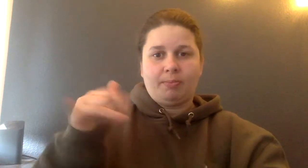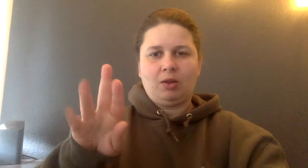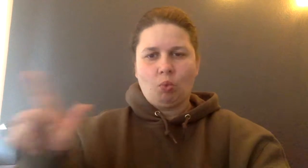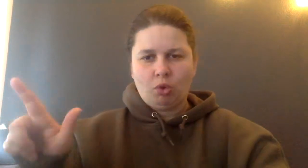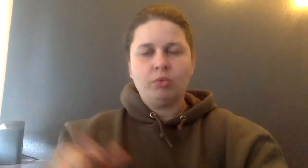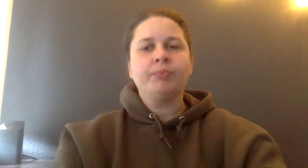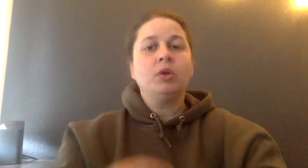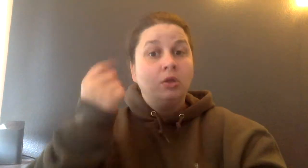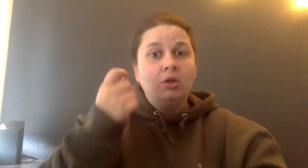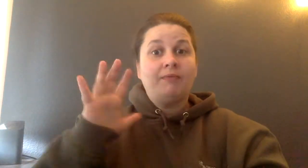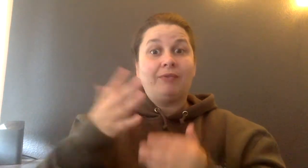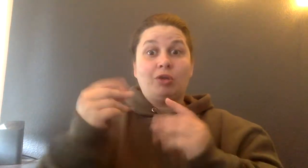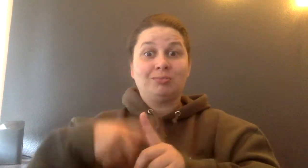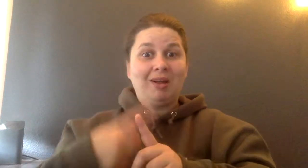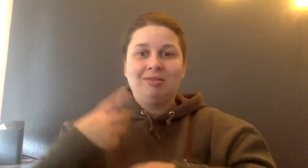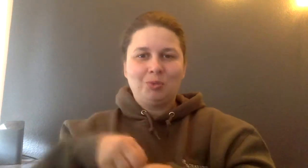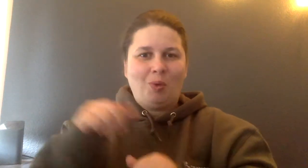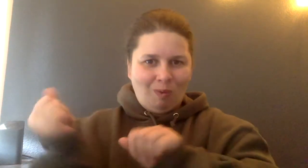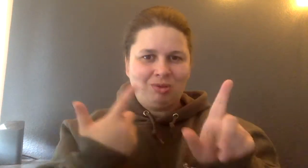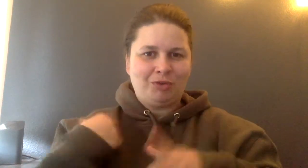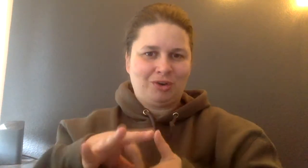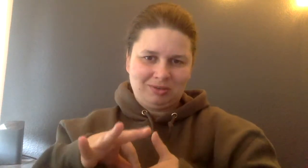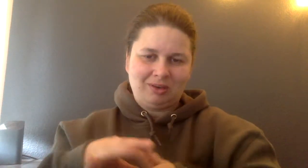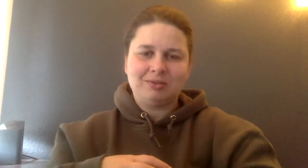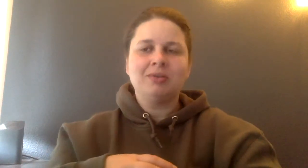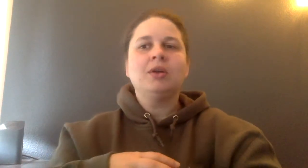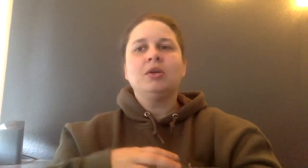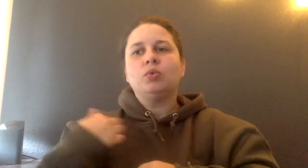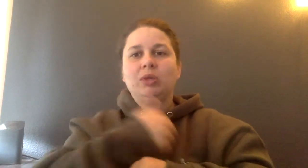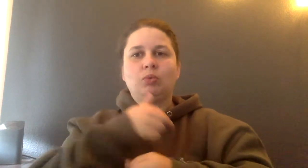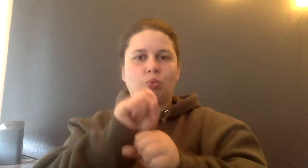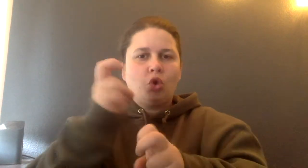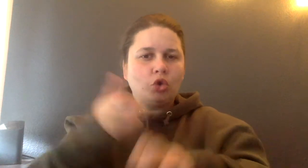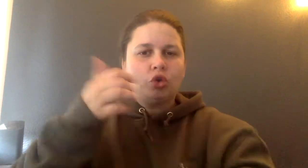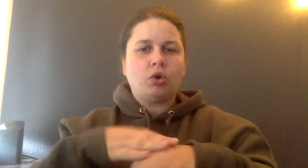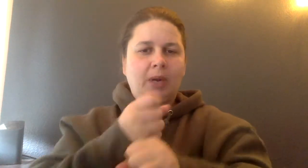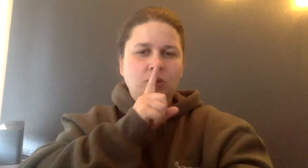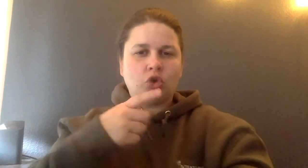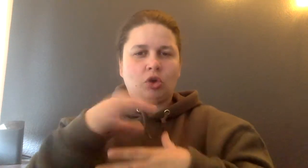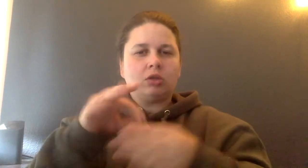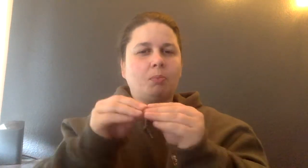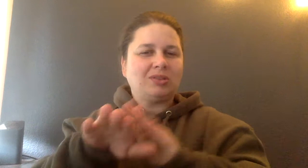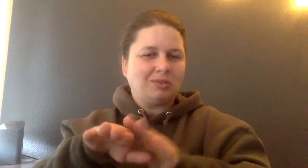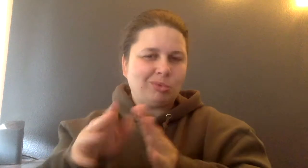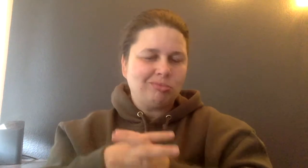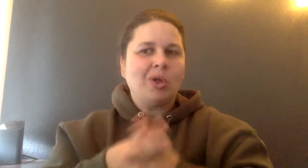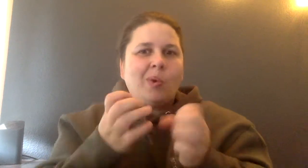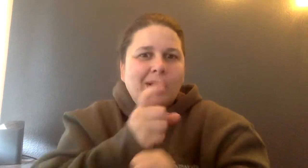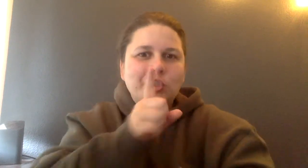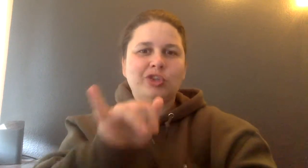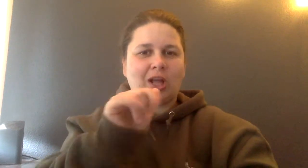5 dollars a month includes all of our content. In exchange, we are going to work harder to make sure our content is more accessible.